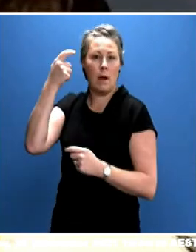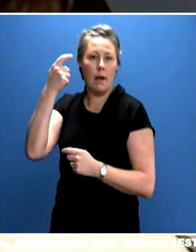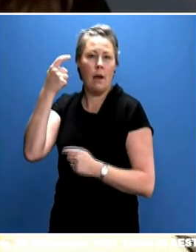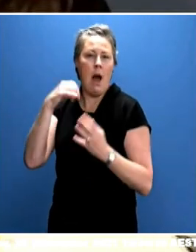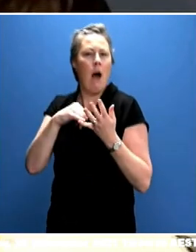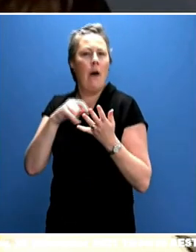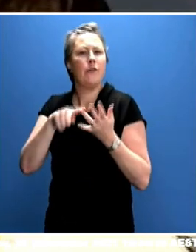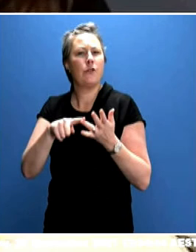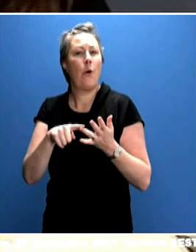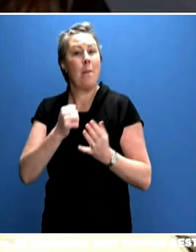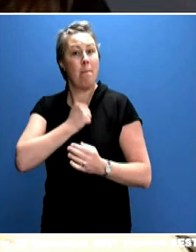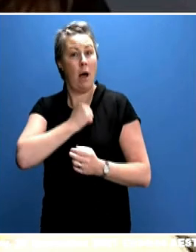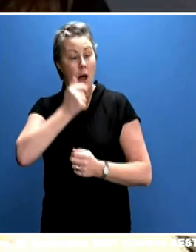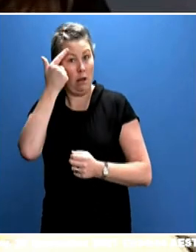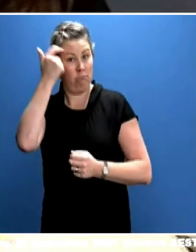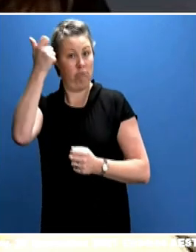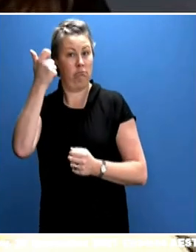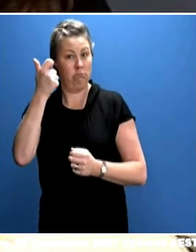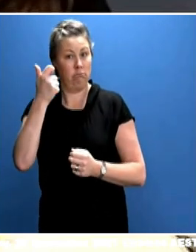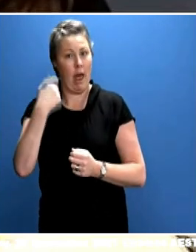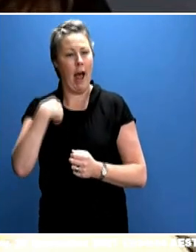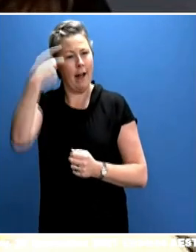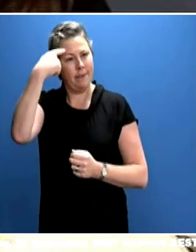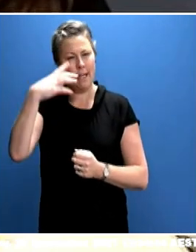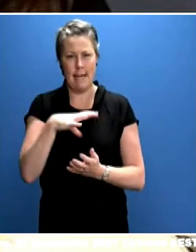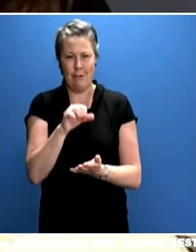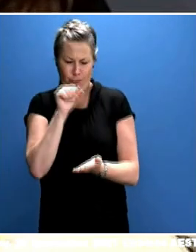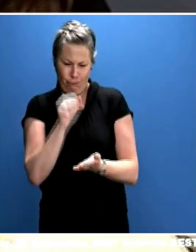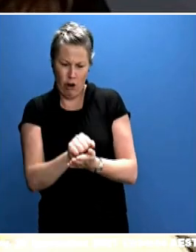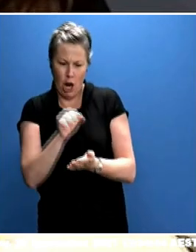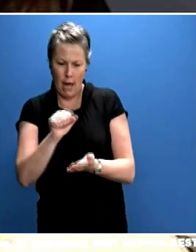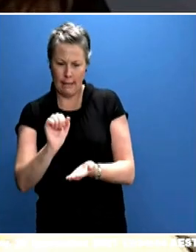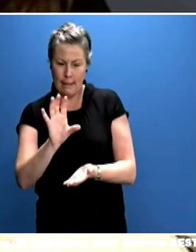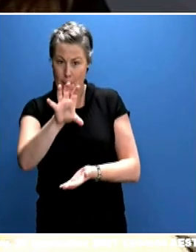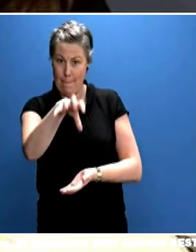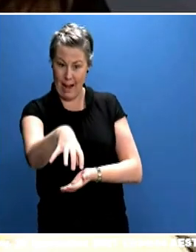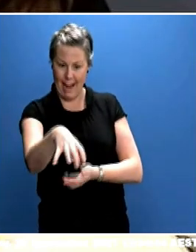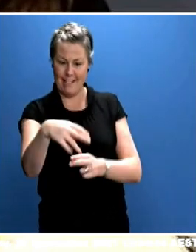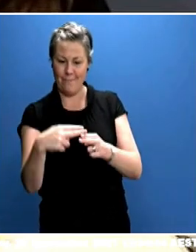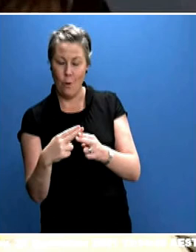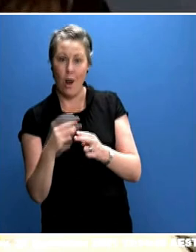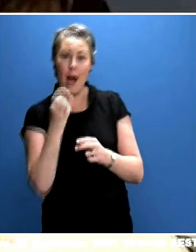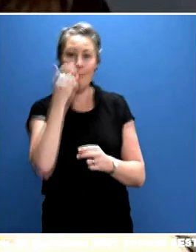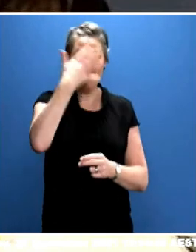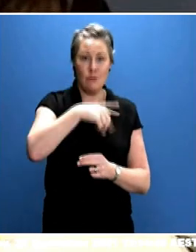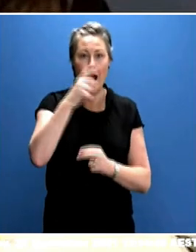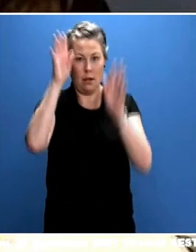It is in one of my recommendations, a culturally-appropriate therapeutic centre for Aboriginal and Torres Strait Islander children to address not only